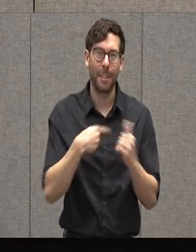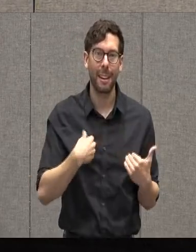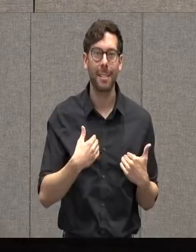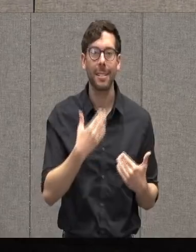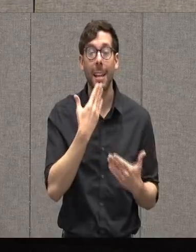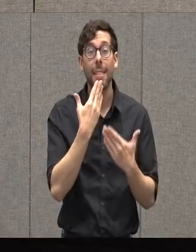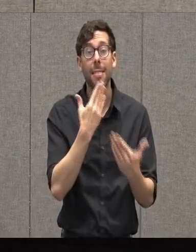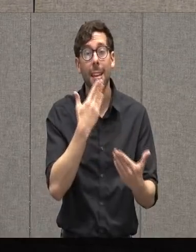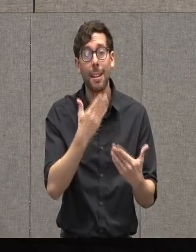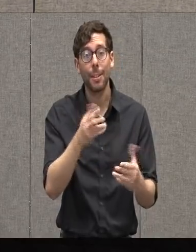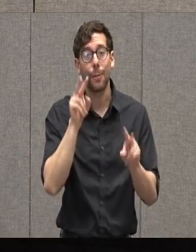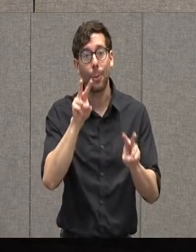Bye.